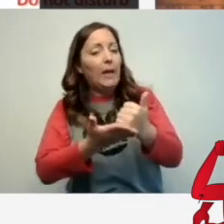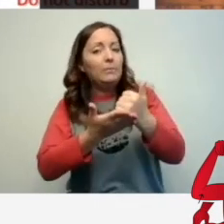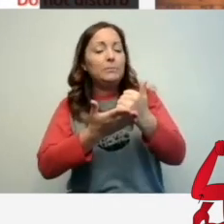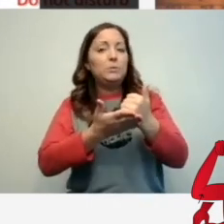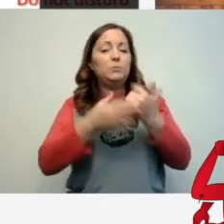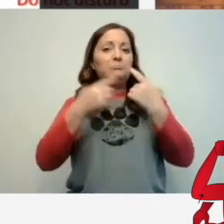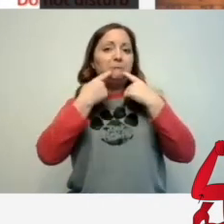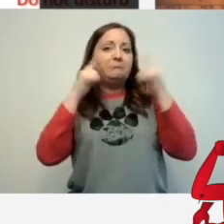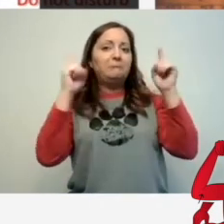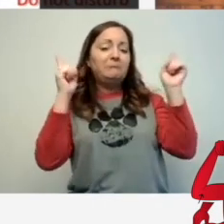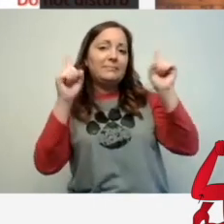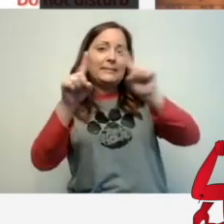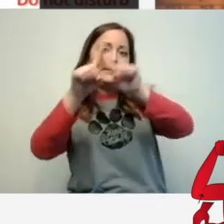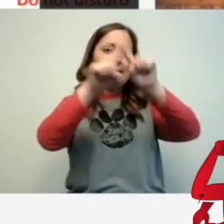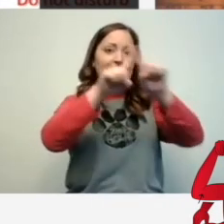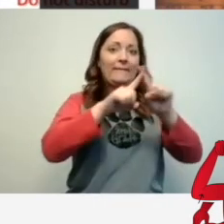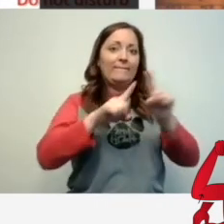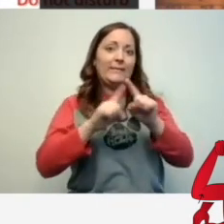that offer short videos.